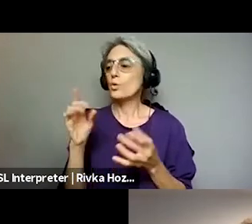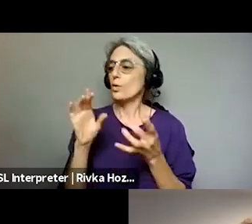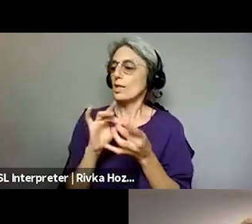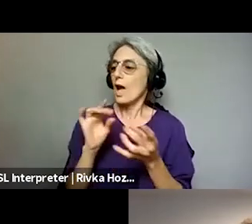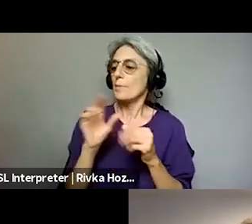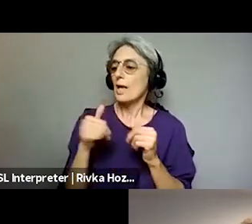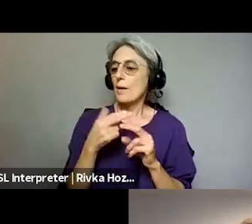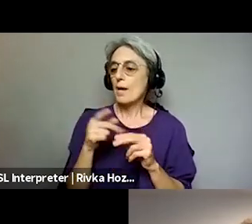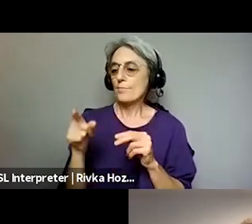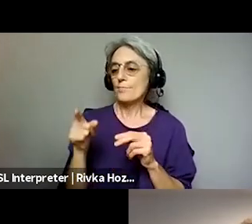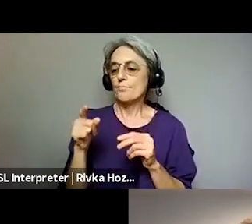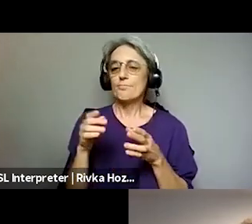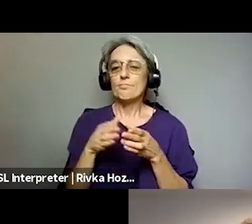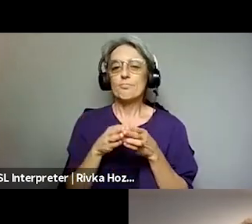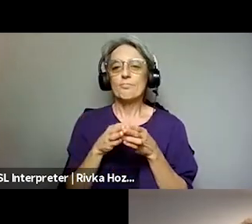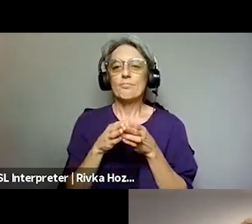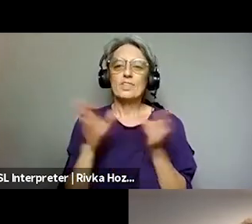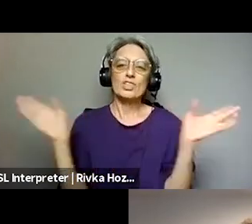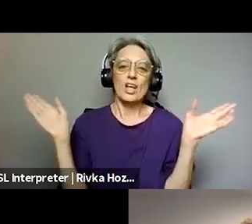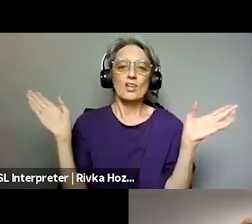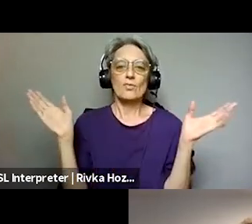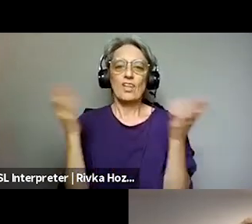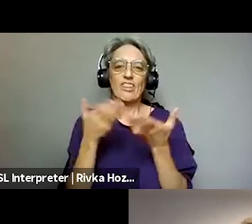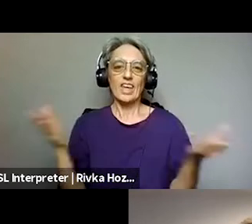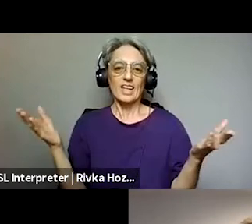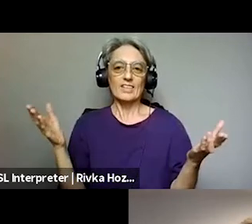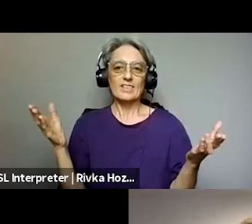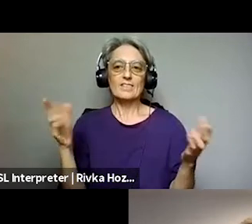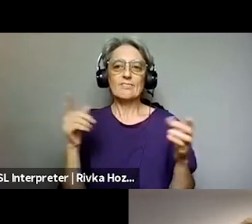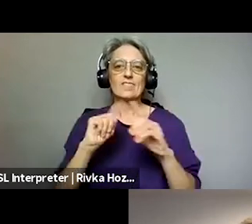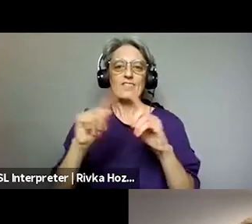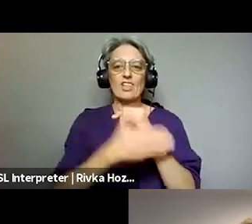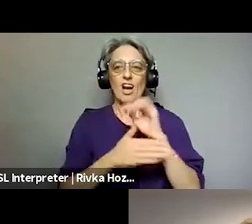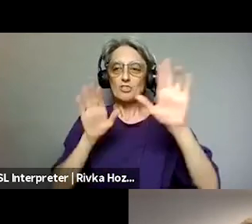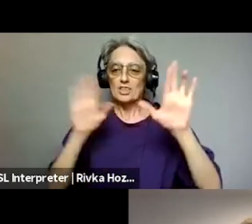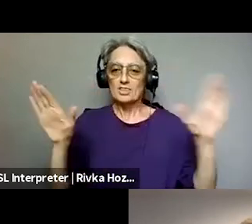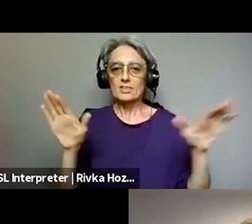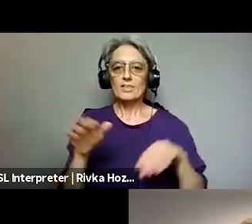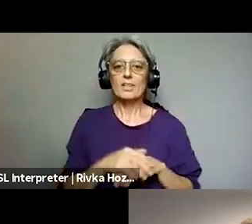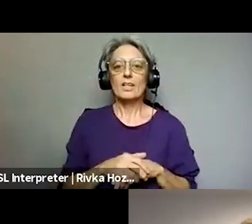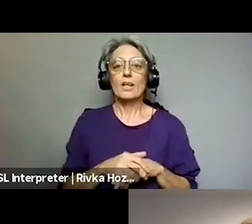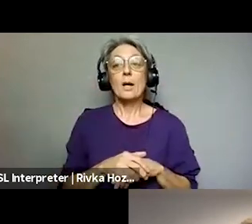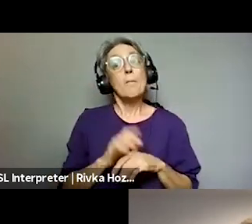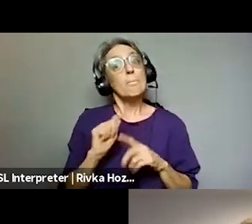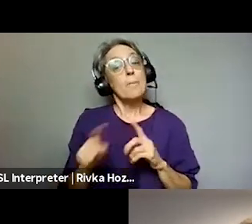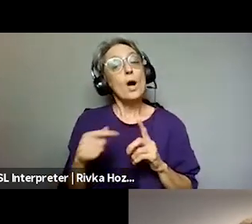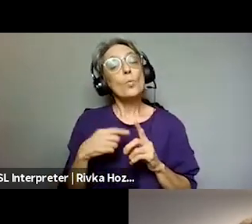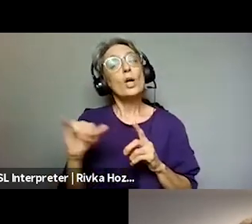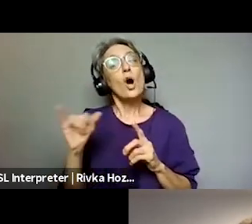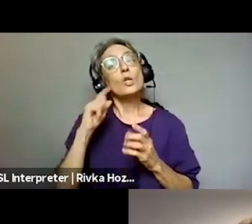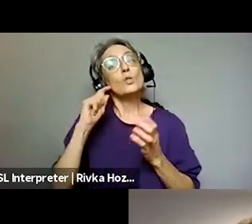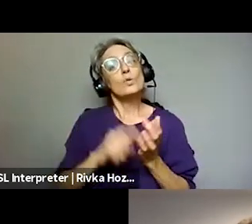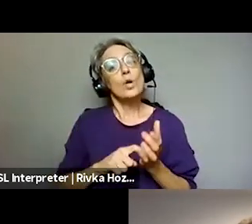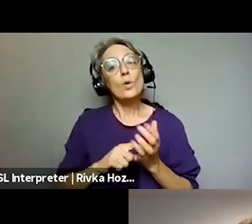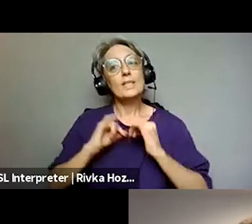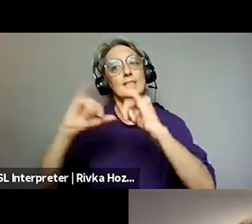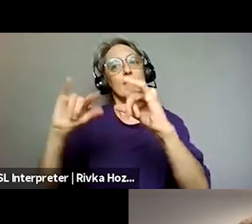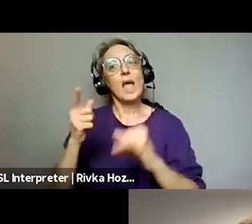overarching themes internationally, but we also saw such overarching themes across all three days